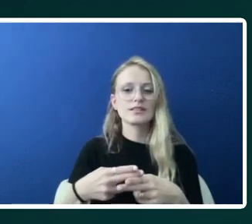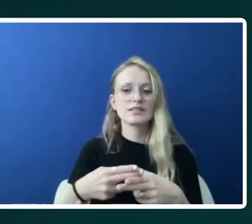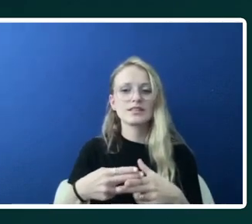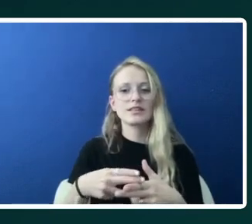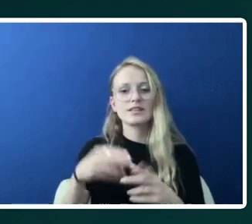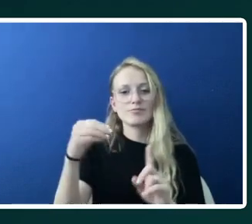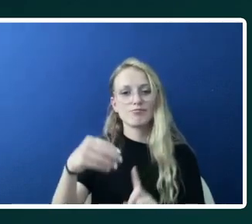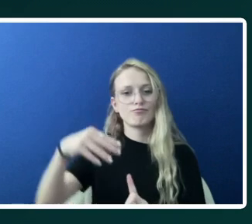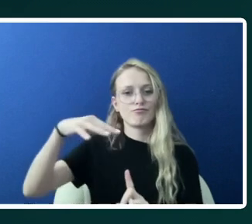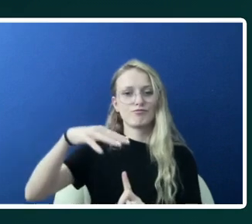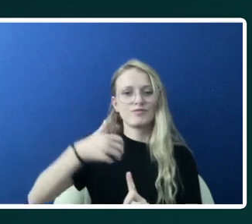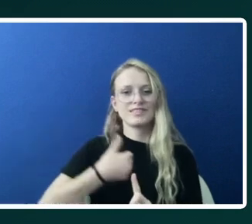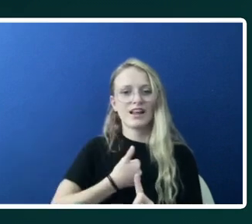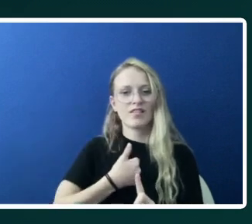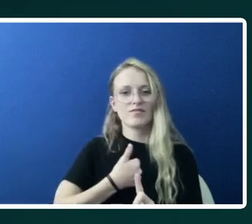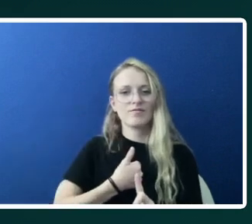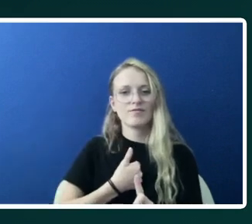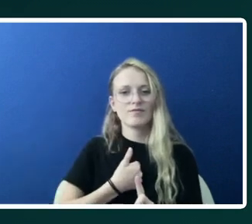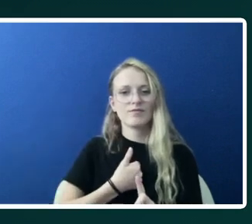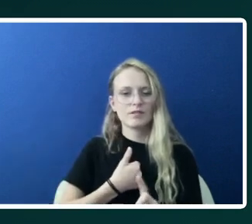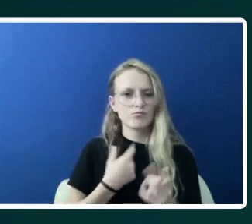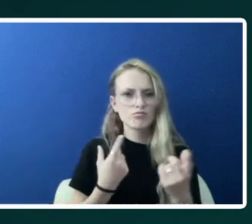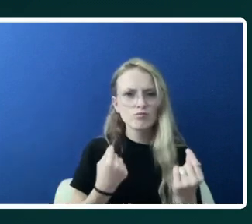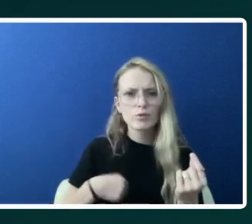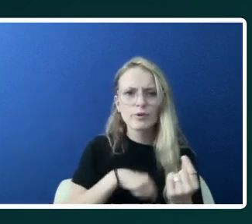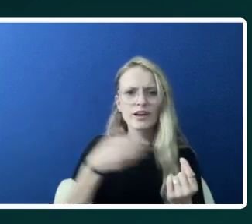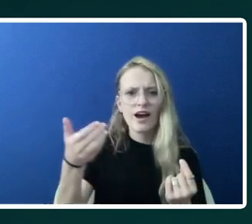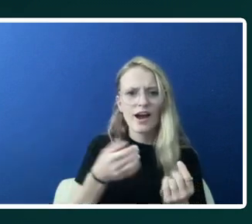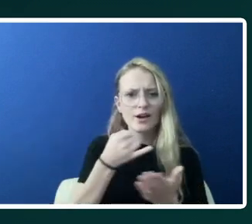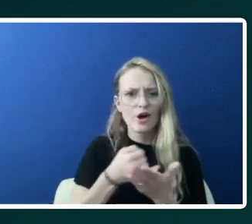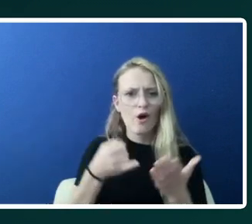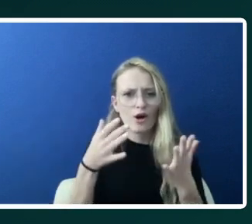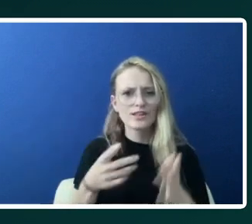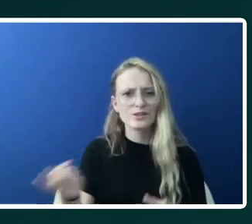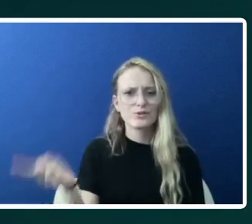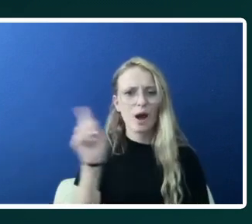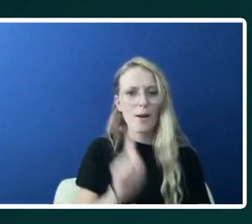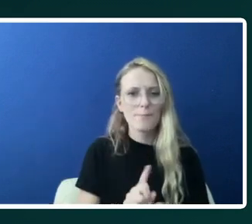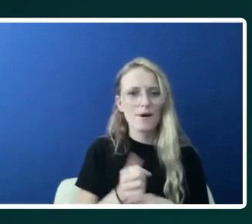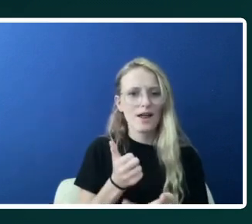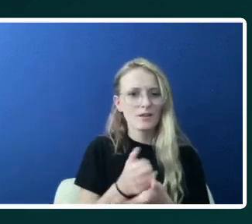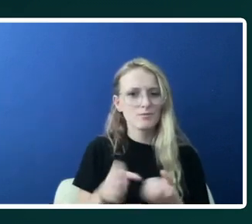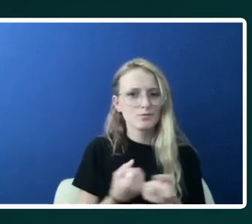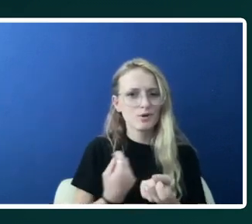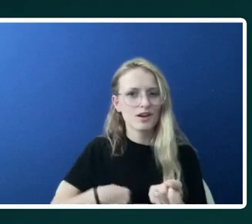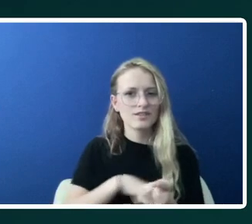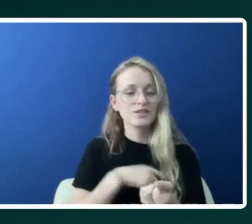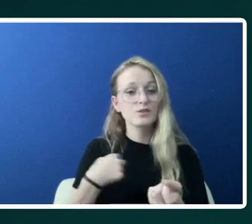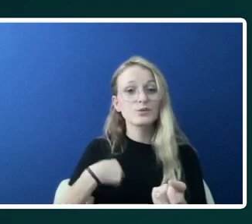For this one, we hired an artist to help us. We took photographic portraits in black and white